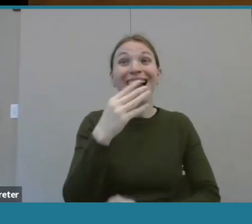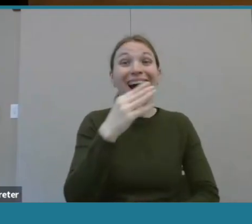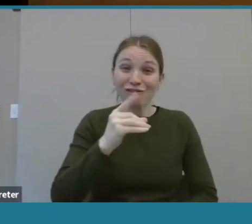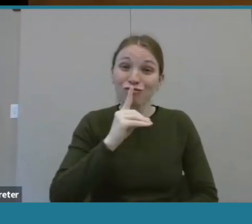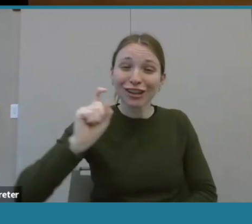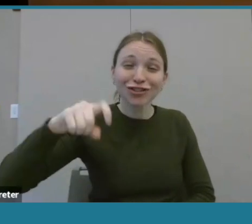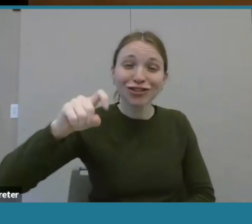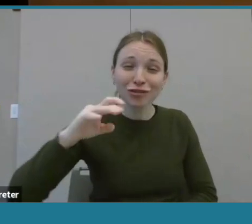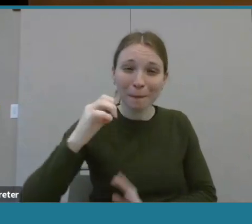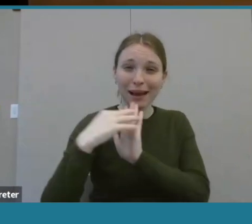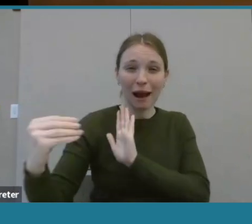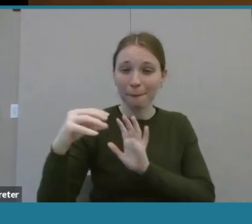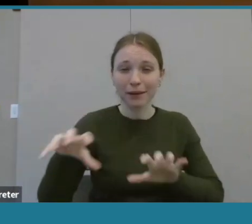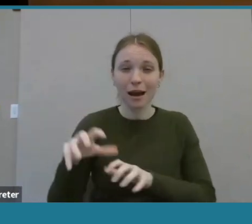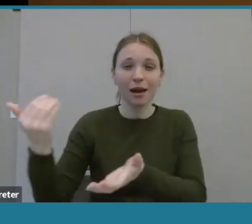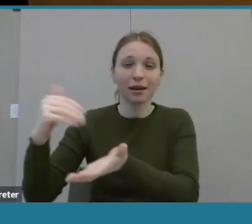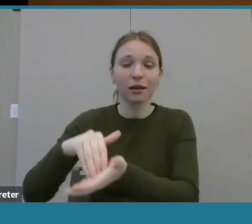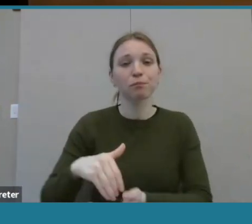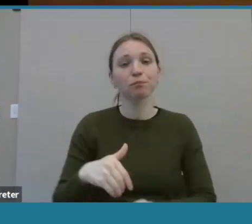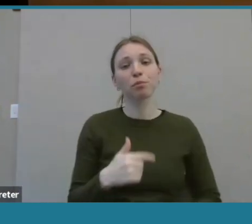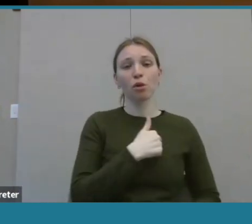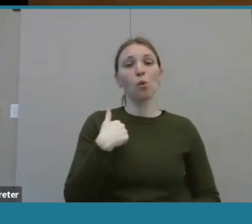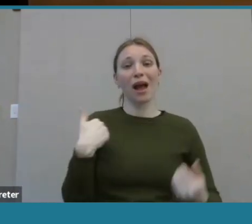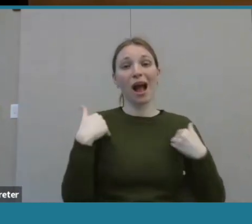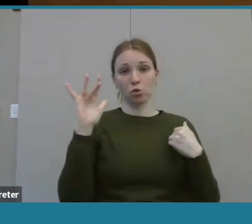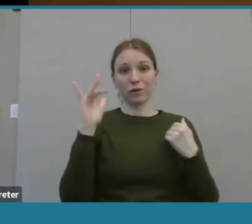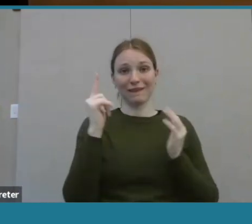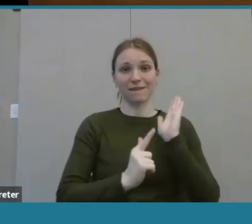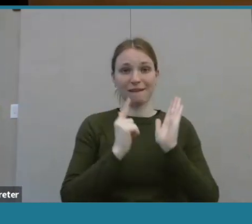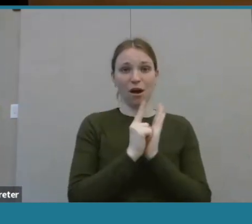We create 25 hours input sessions with 74 different participants.